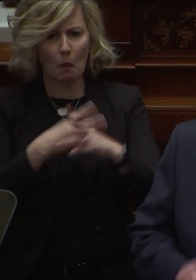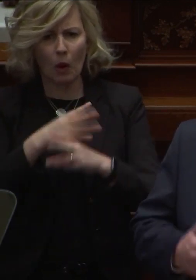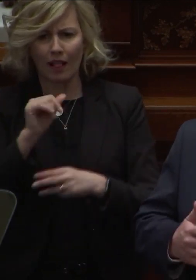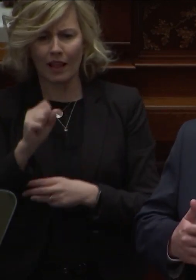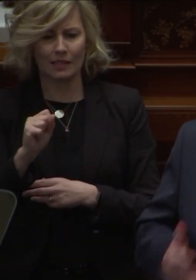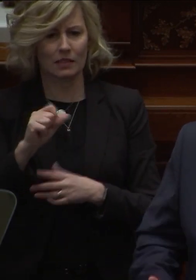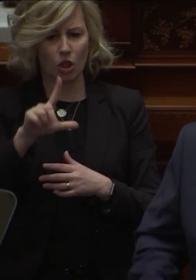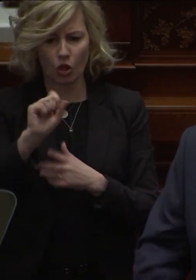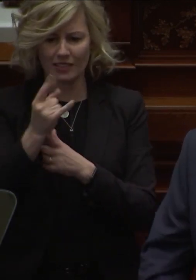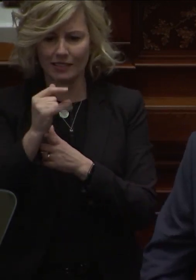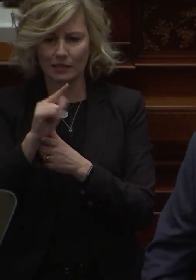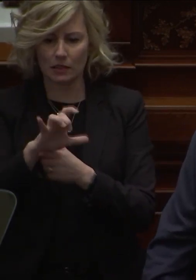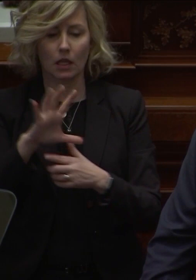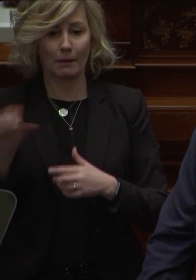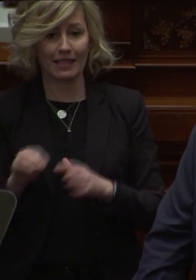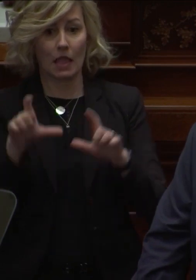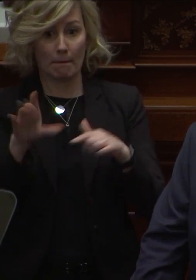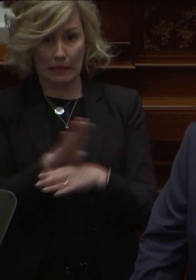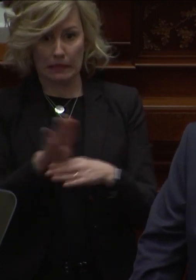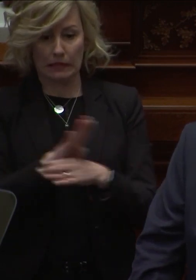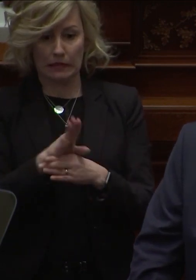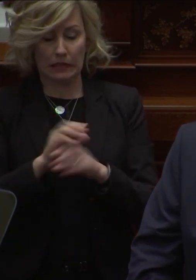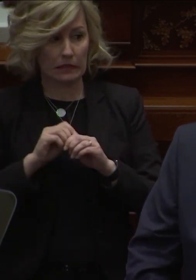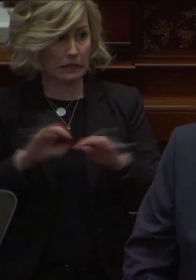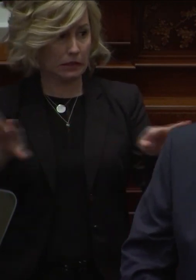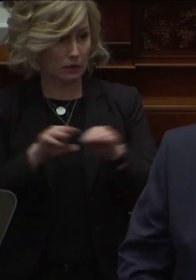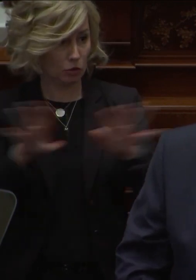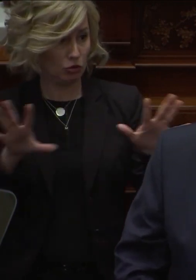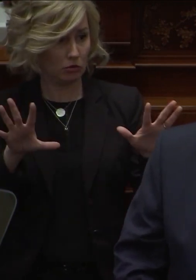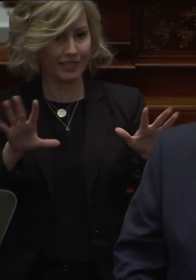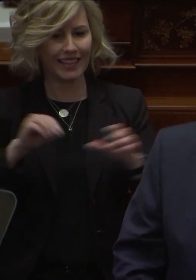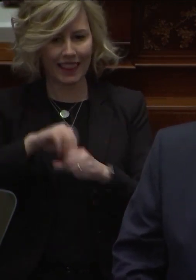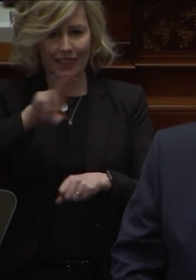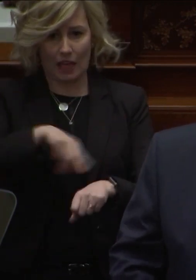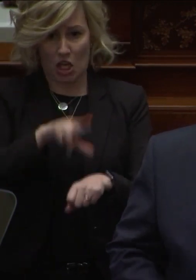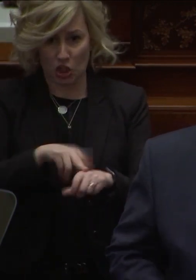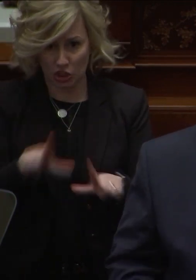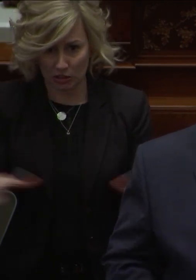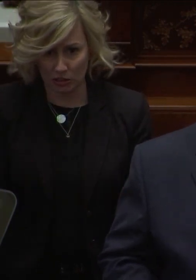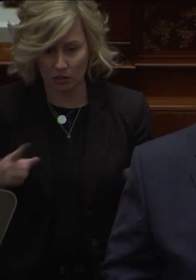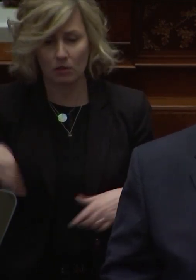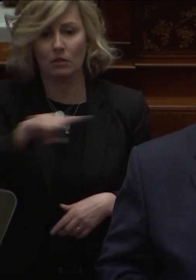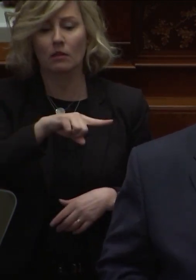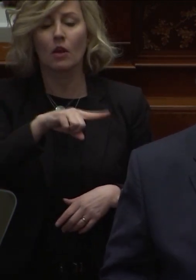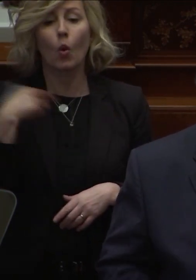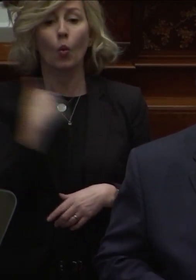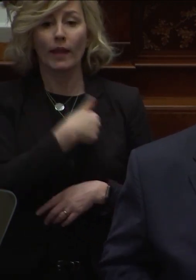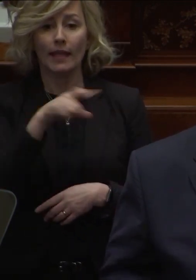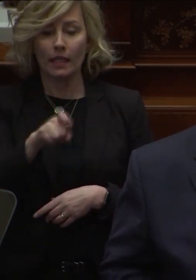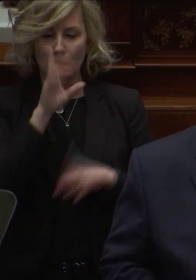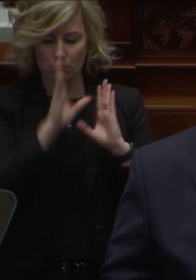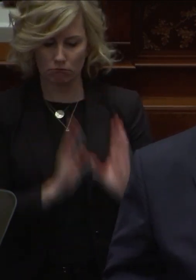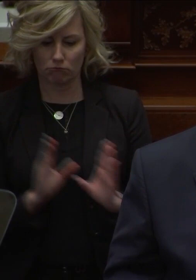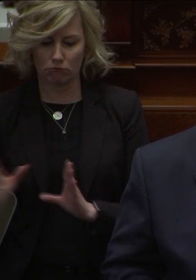TRANSPORTATION OPTIONS, WORLD CLASS LOGISTICS COMPANIES AND SOME OF THE BUSIEST DISTRIBUTION CENTER NOTICE NATION.